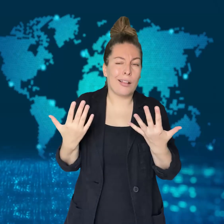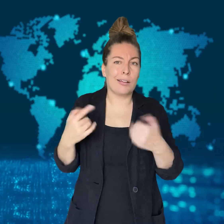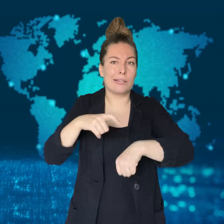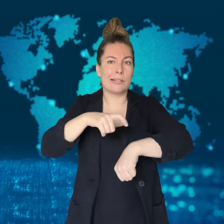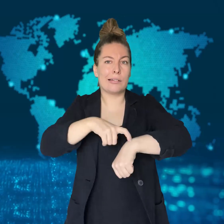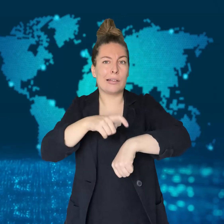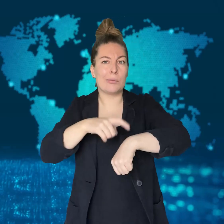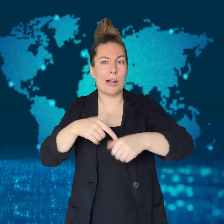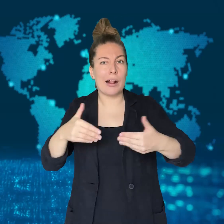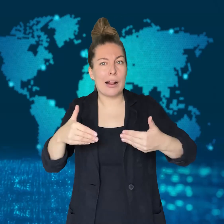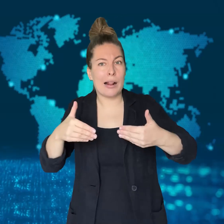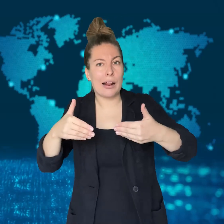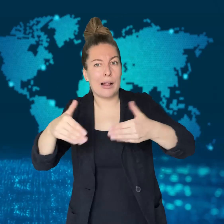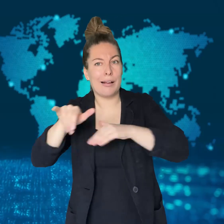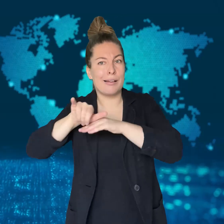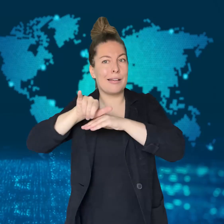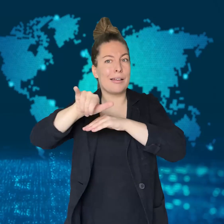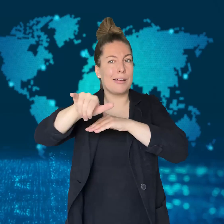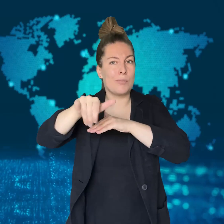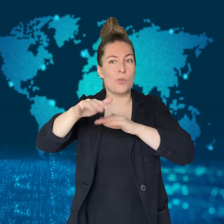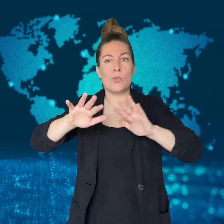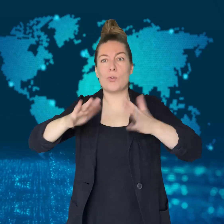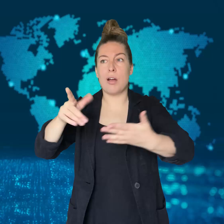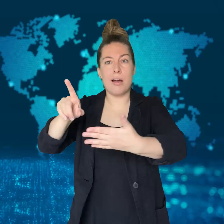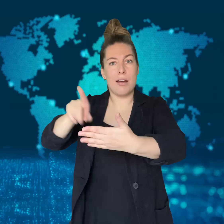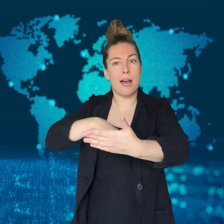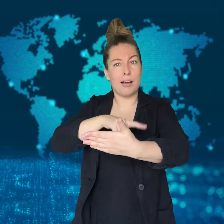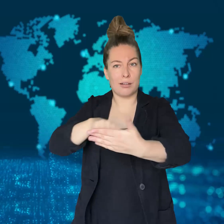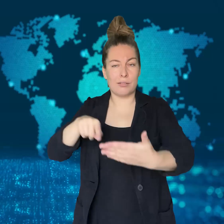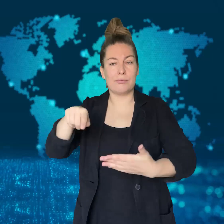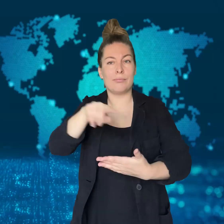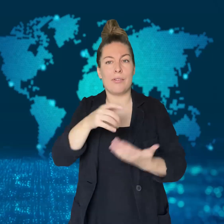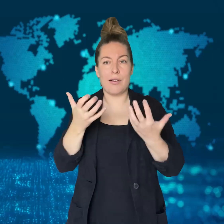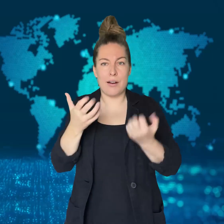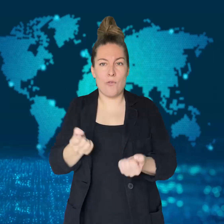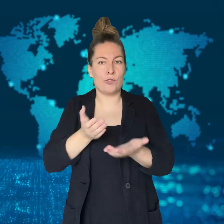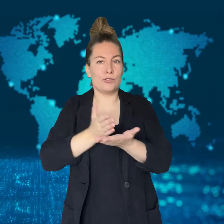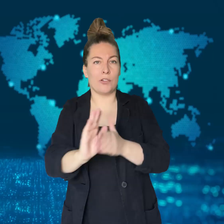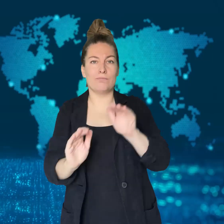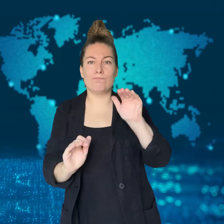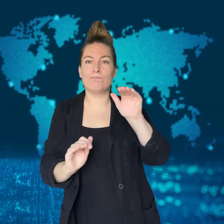claim compensation for long flight delays or cancellations.